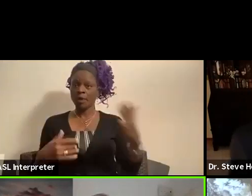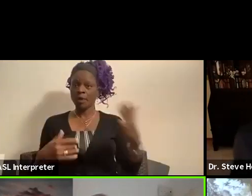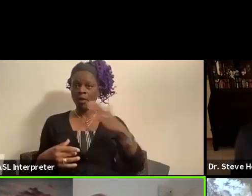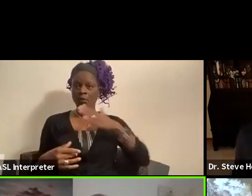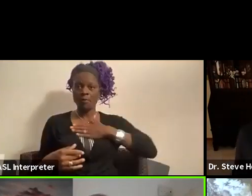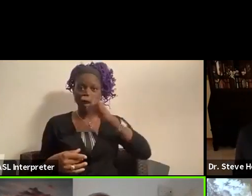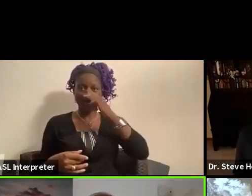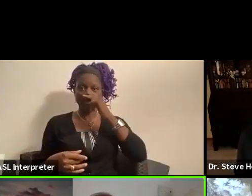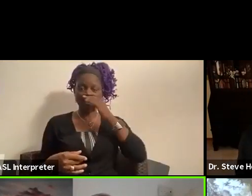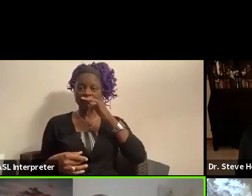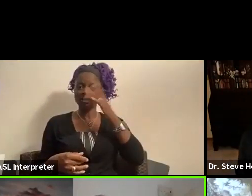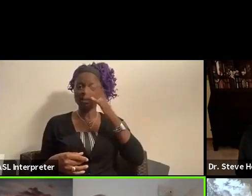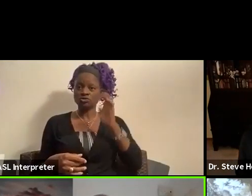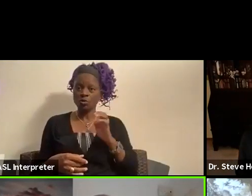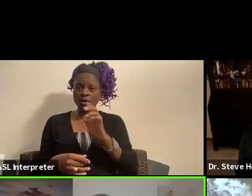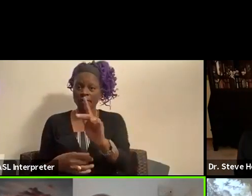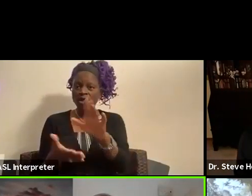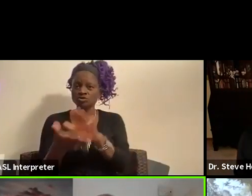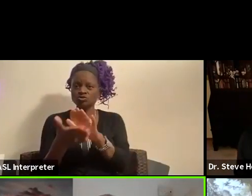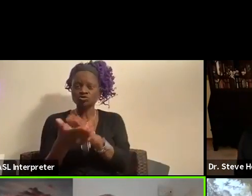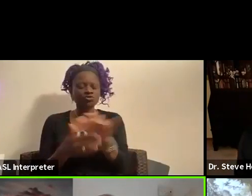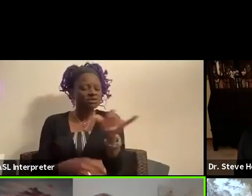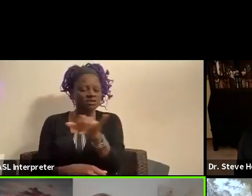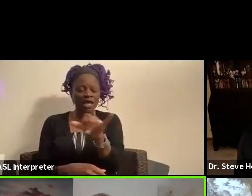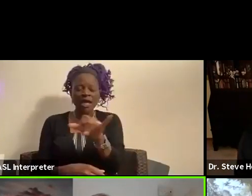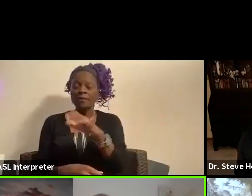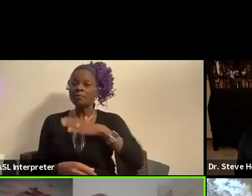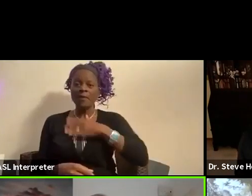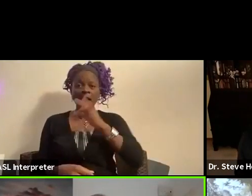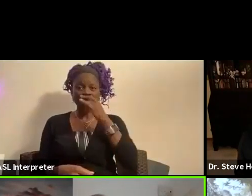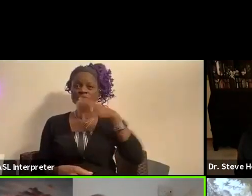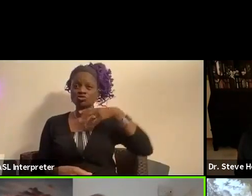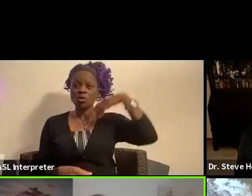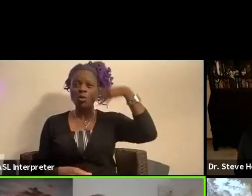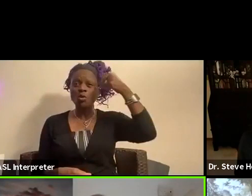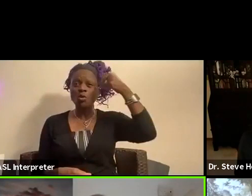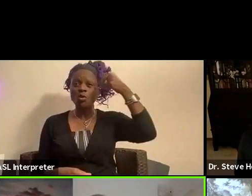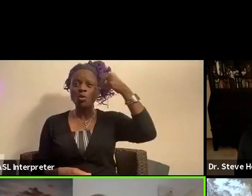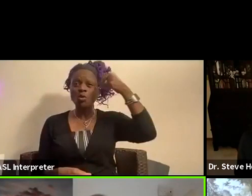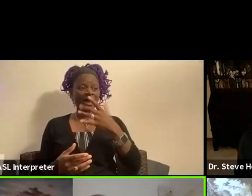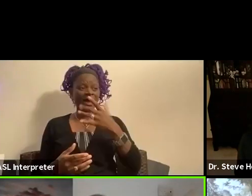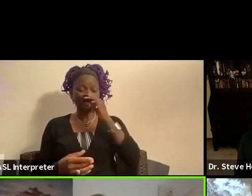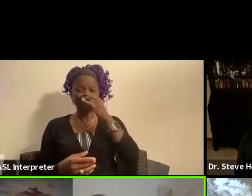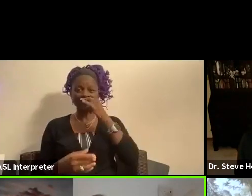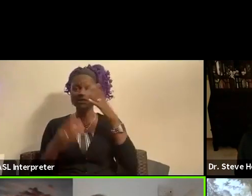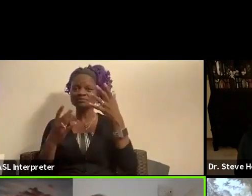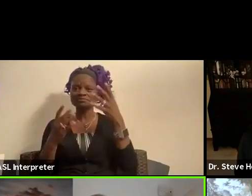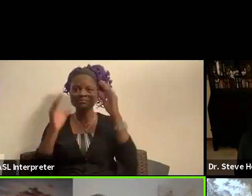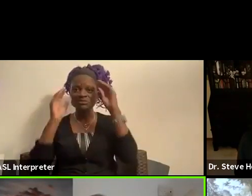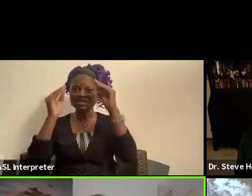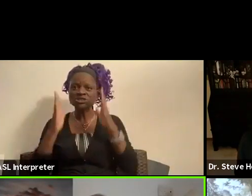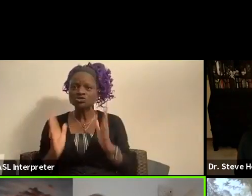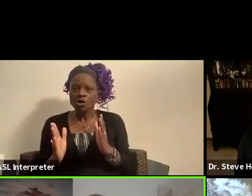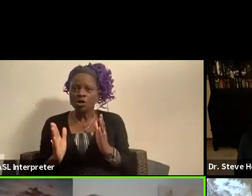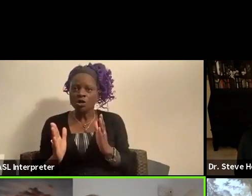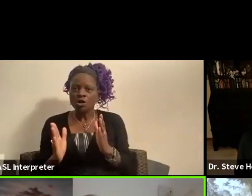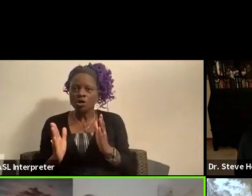Concerns like you are, my kids are a little older, their teachers, but they're still my kids. I still care about them.